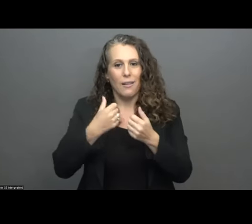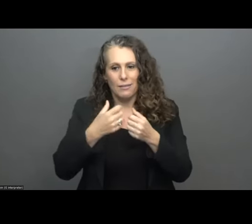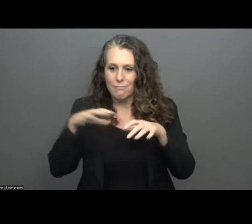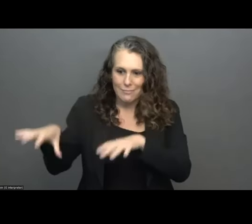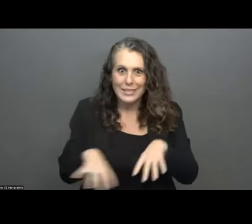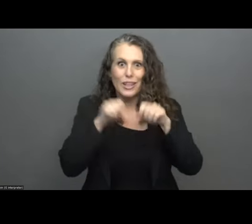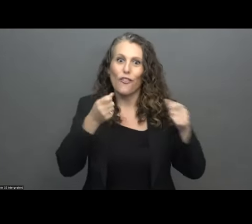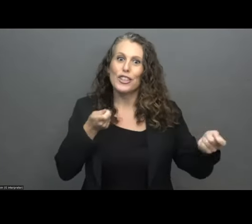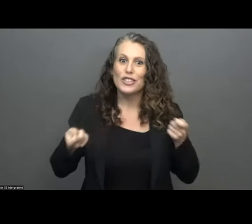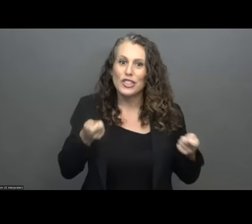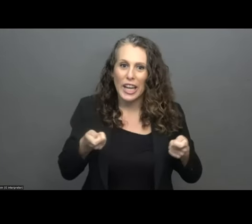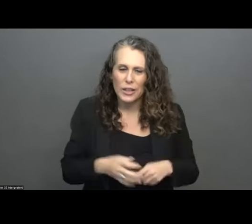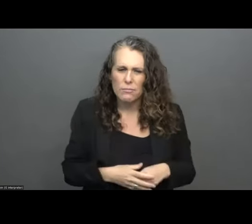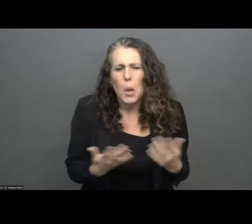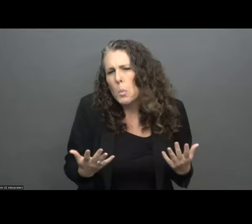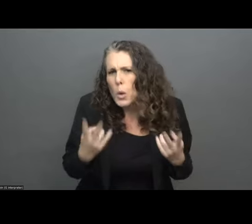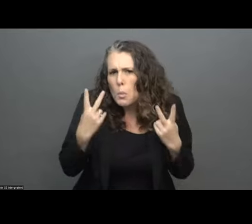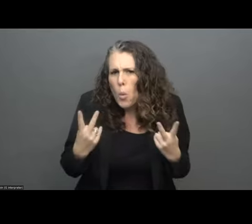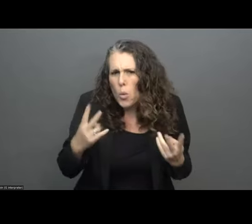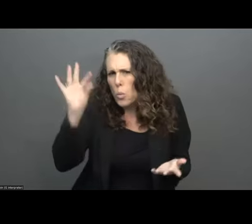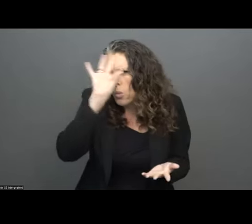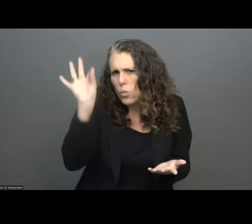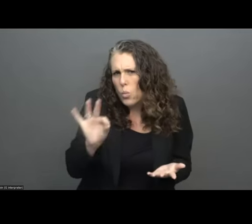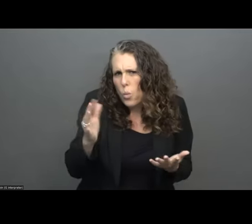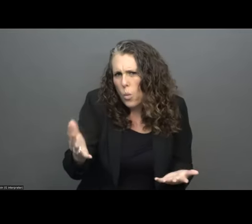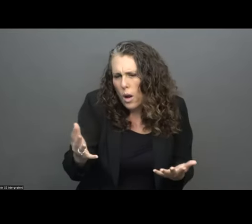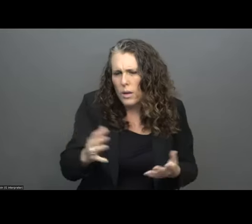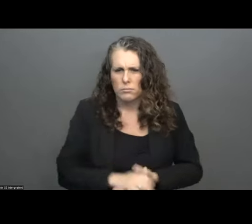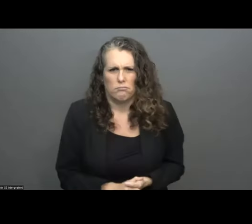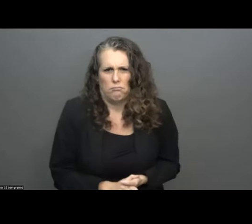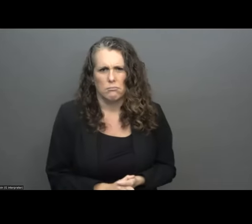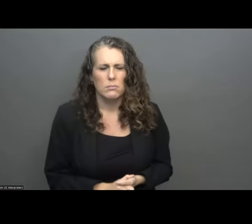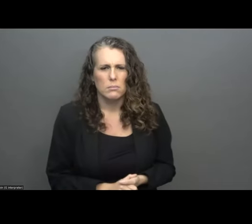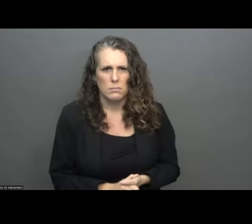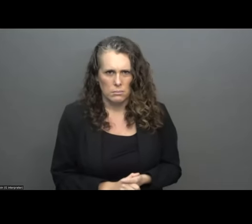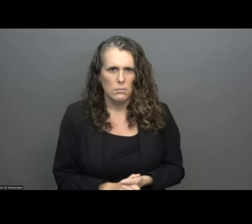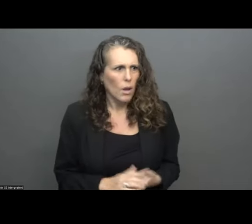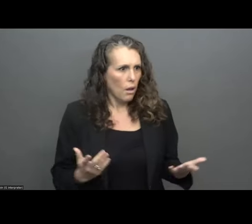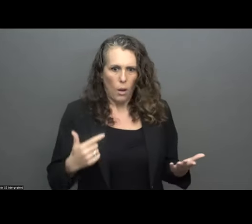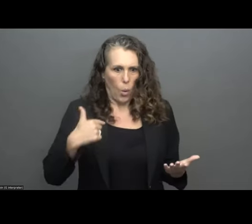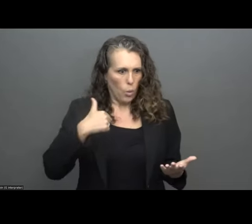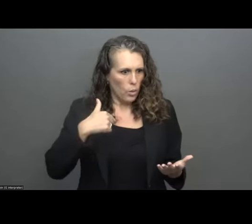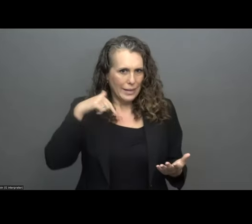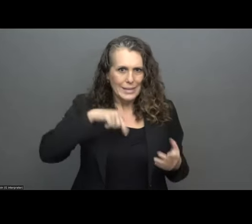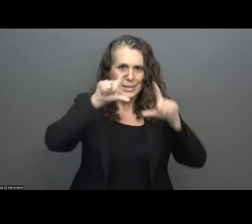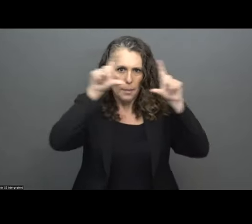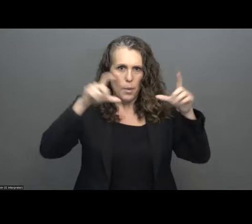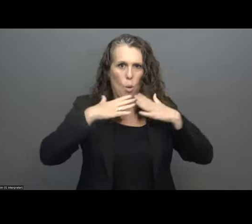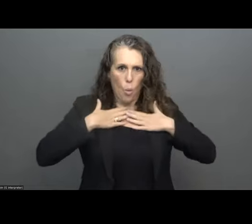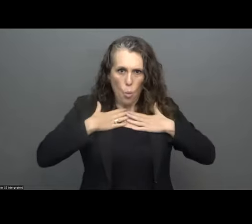is it important for us in Africa what we want, skills, as an information business that relies